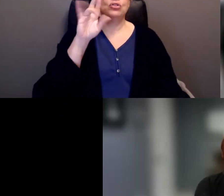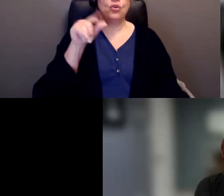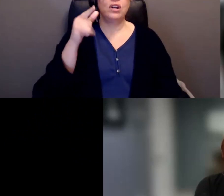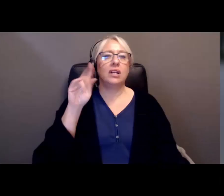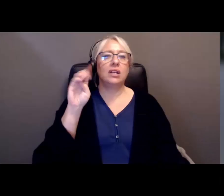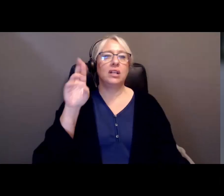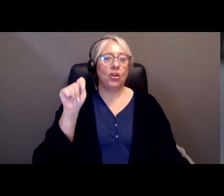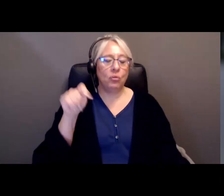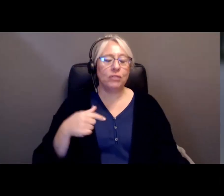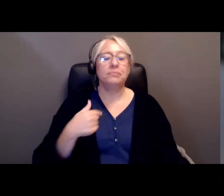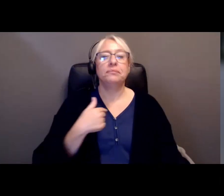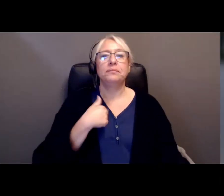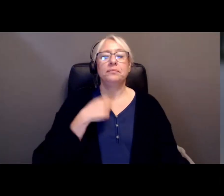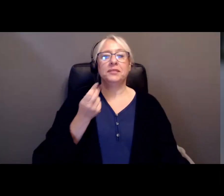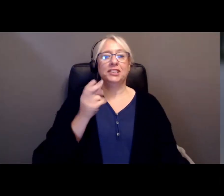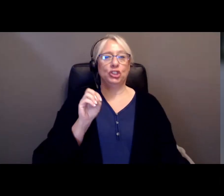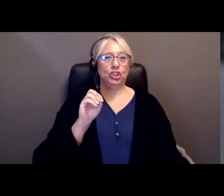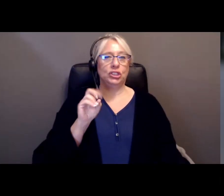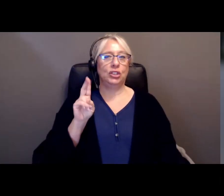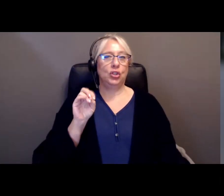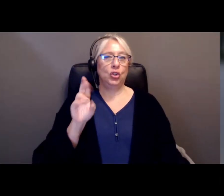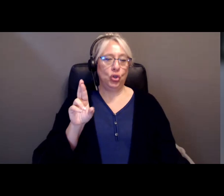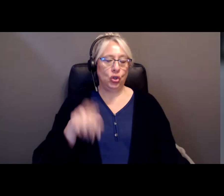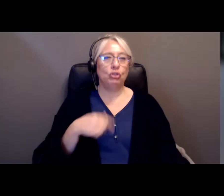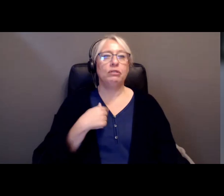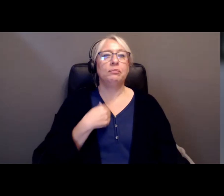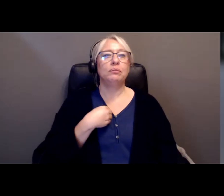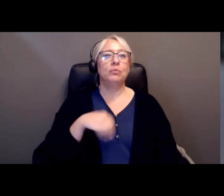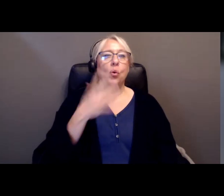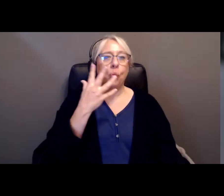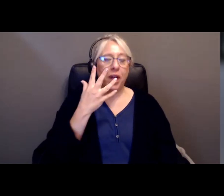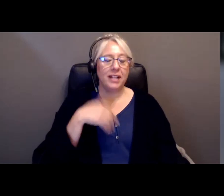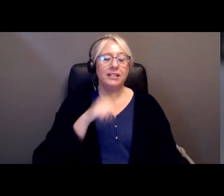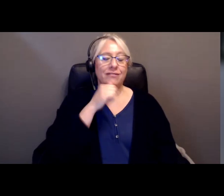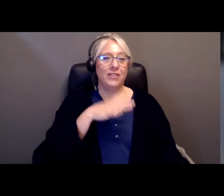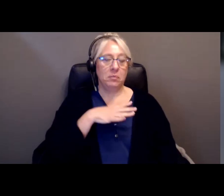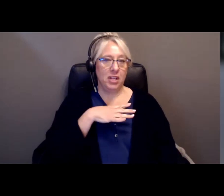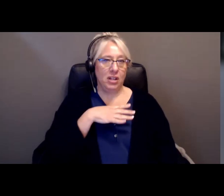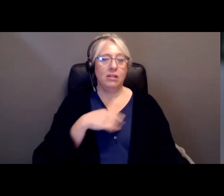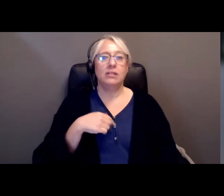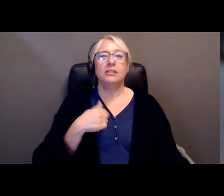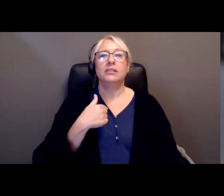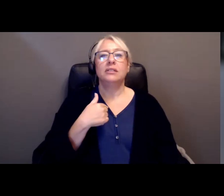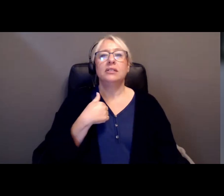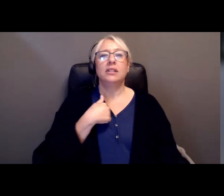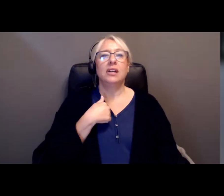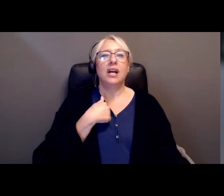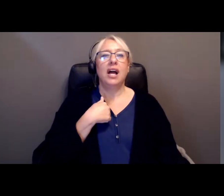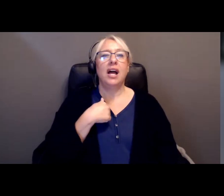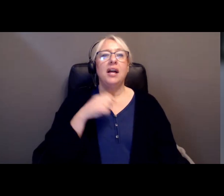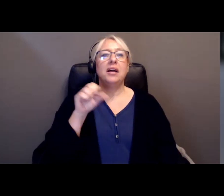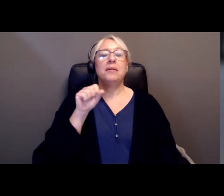I go by she/her. I am a white female. I am definitely a senior. I'm way up there.